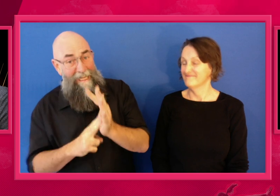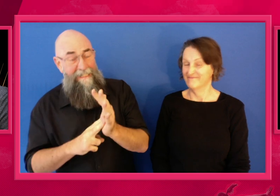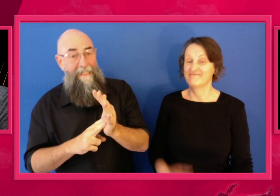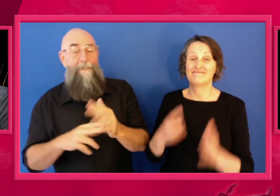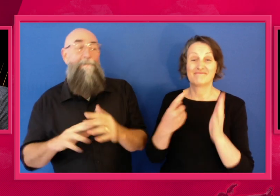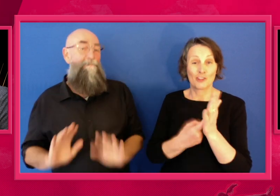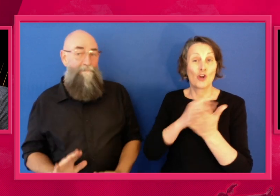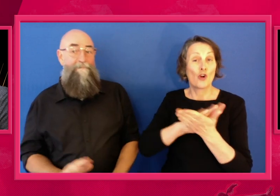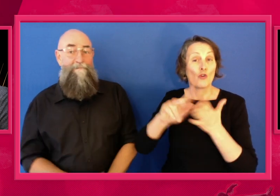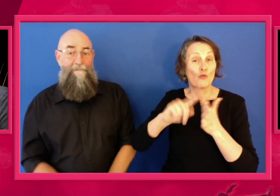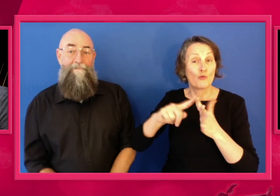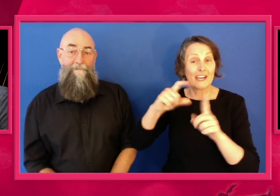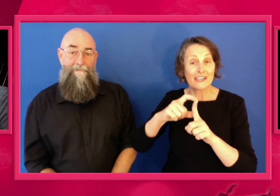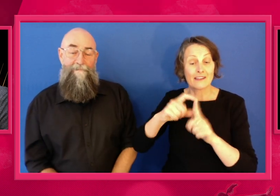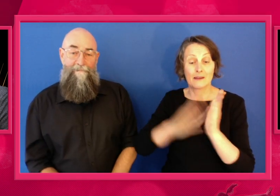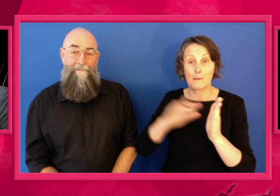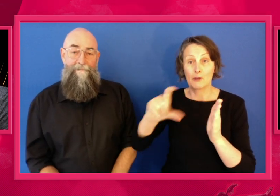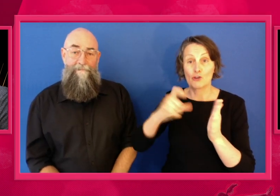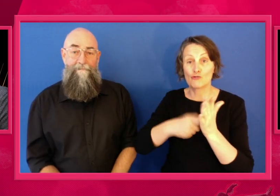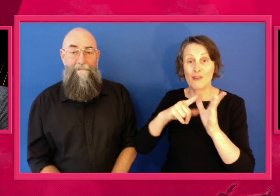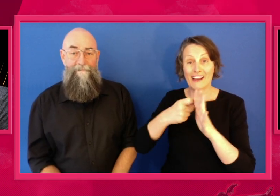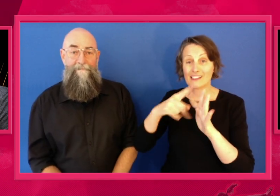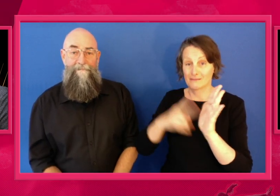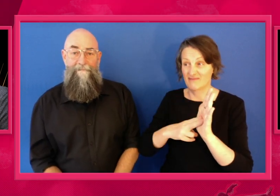Kurt Fearnley: It's made, it's made to go fast. Georgie Tunny: It really is.